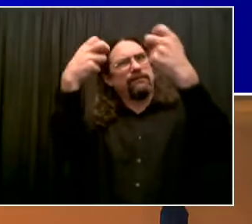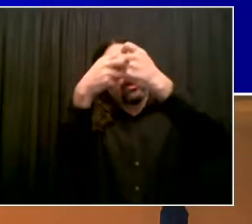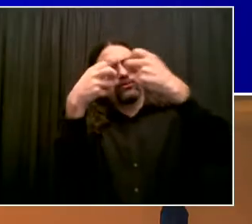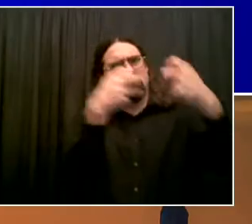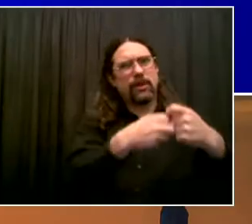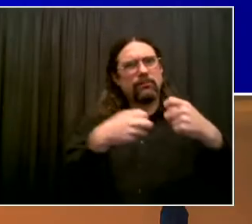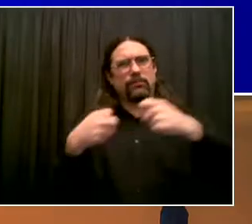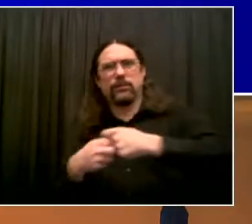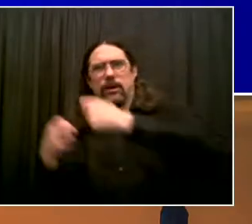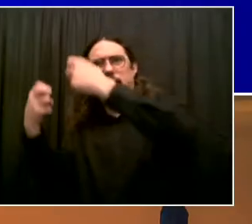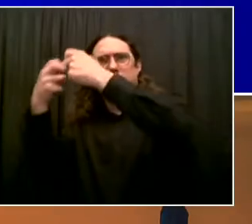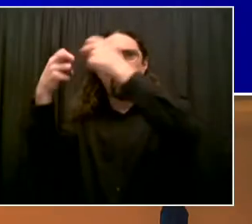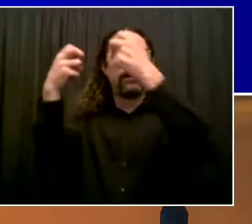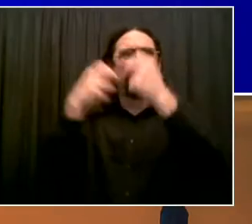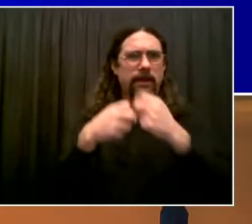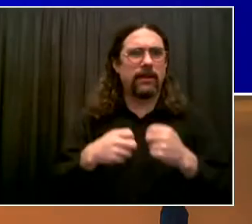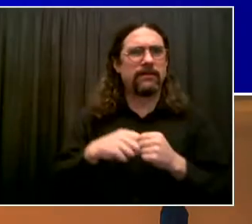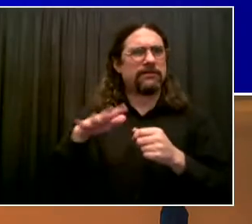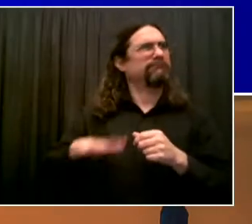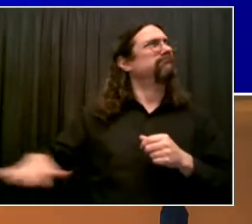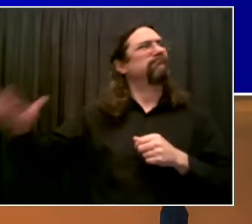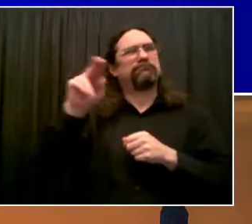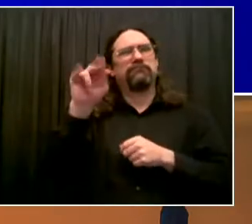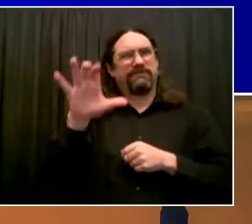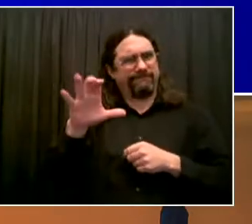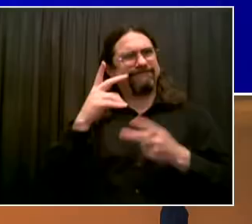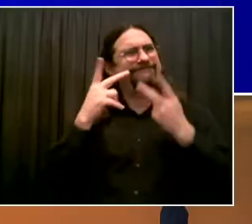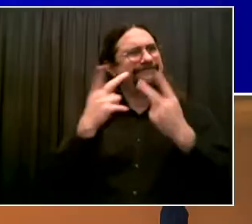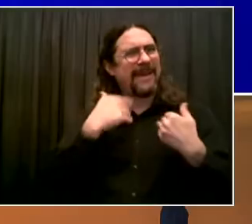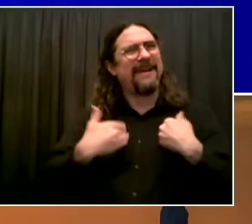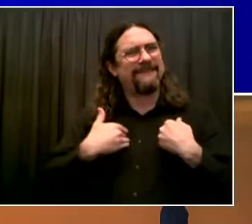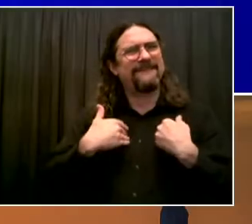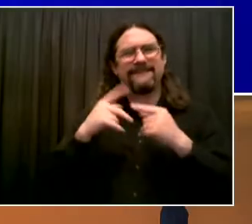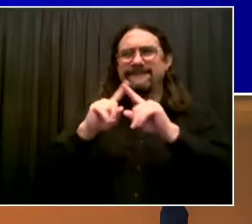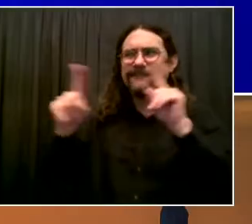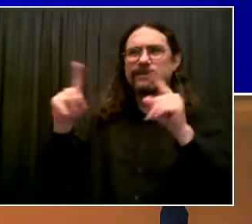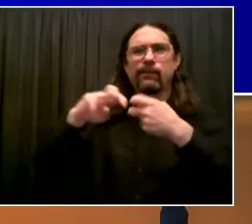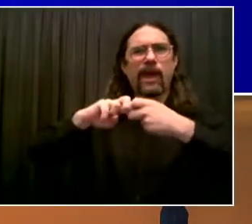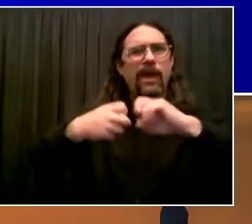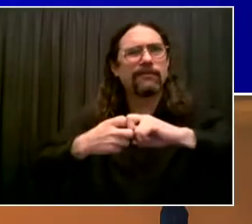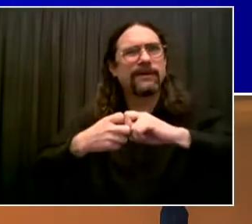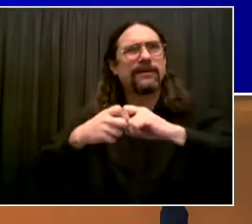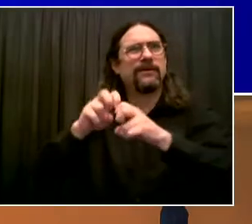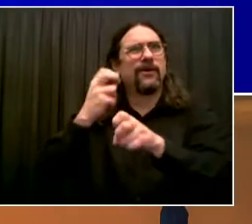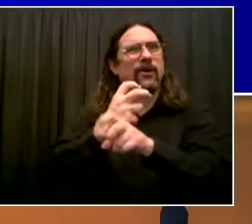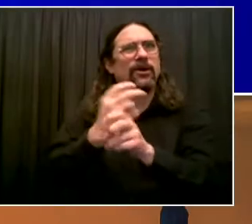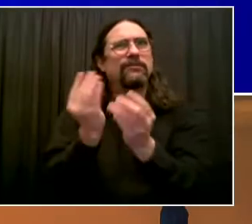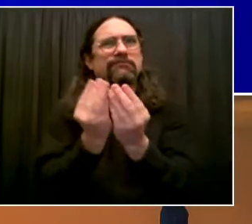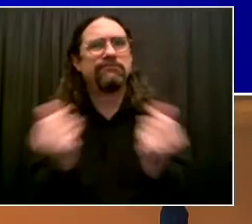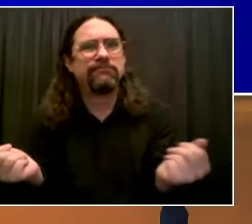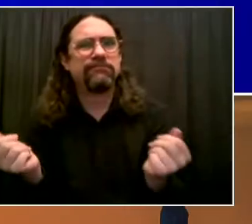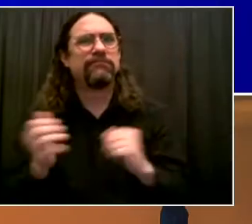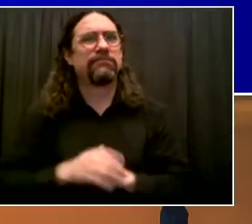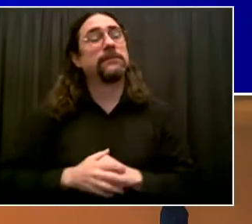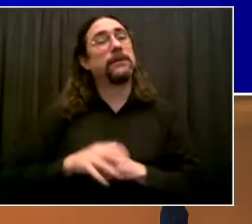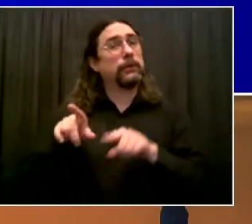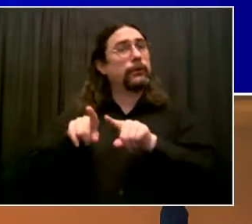SO MANY CHALLENGES AND WE WERE LOOKING AT A HUGE FISCAL CRISIS